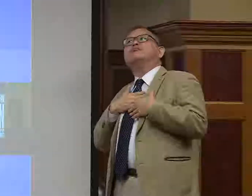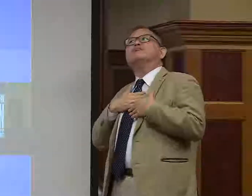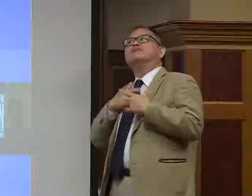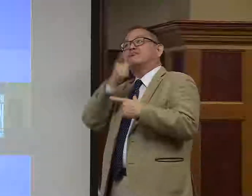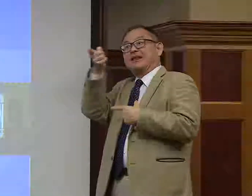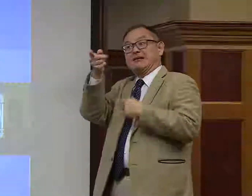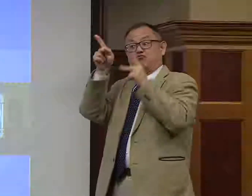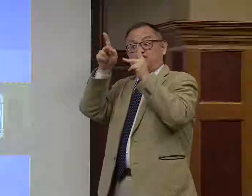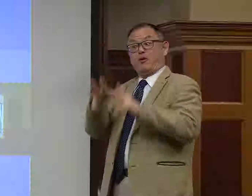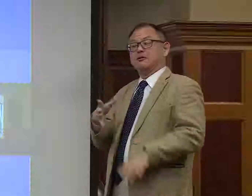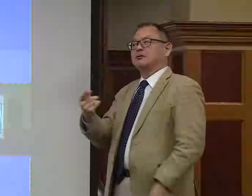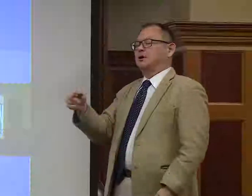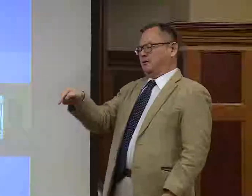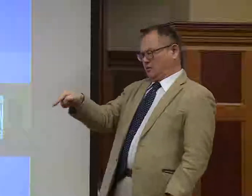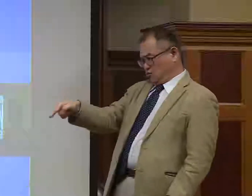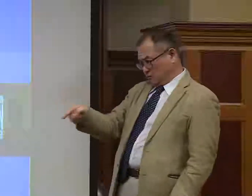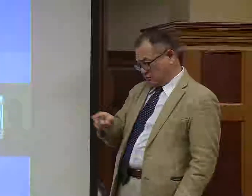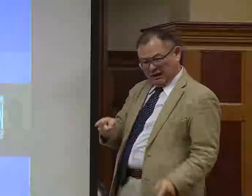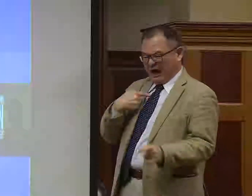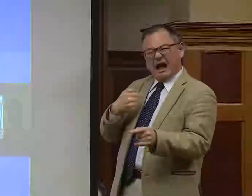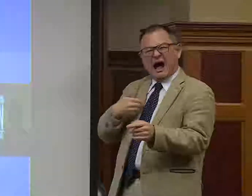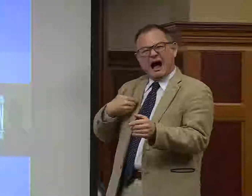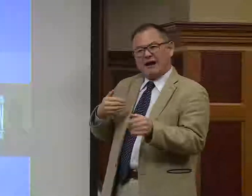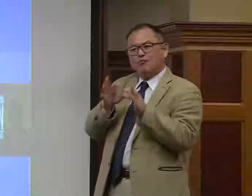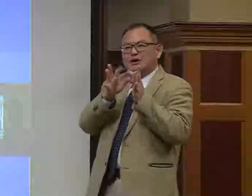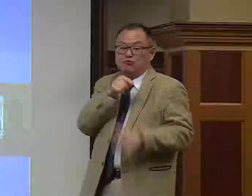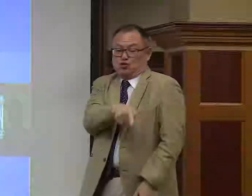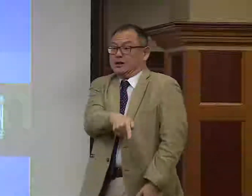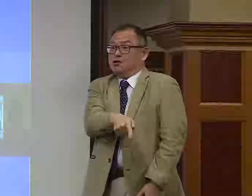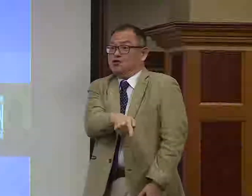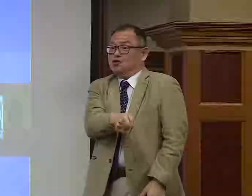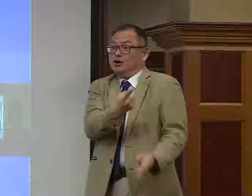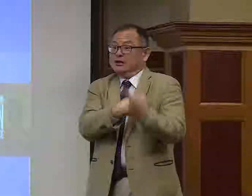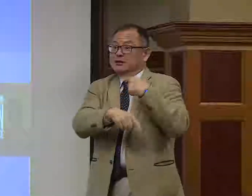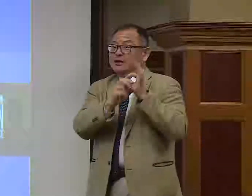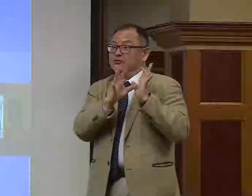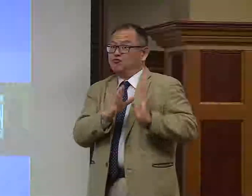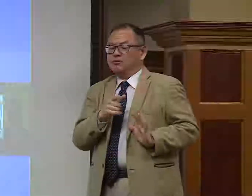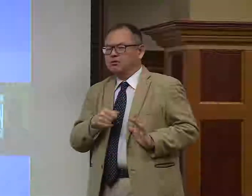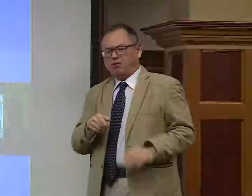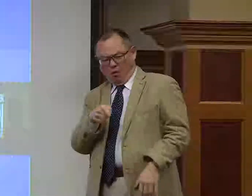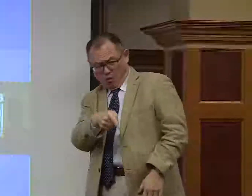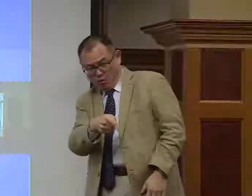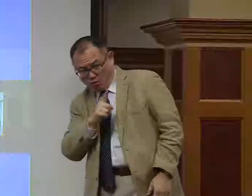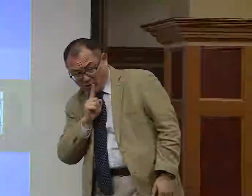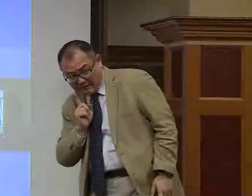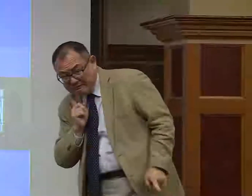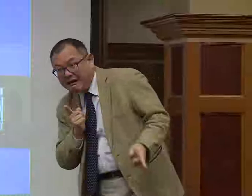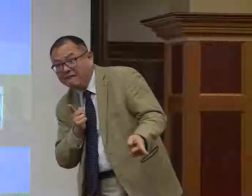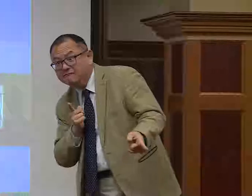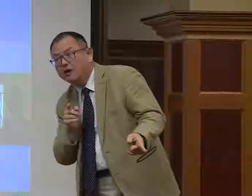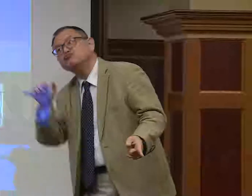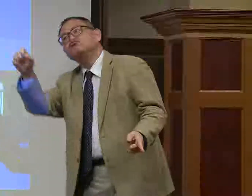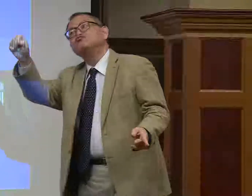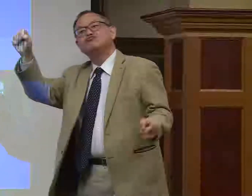and asked me if I was Deaf, which I responded I was. I told him I was interested in sign language research,